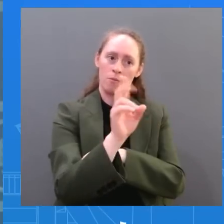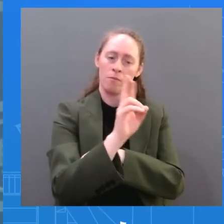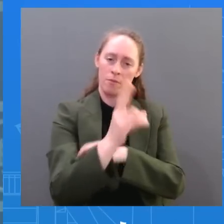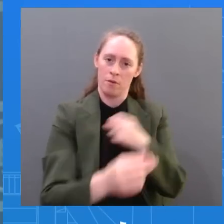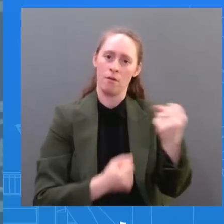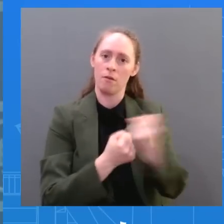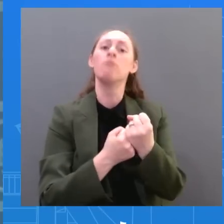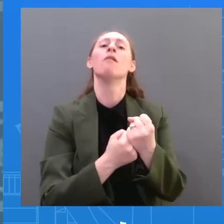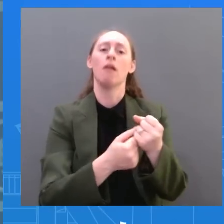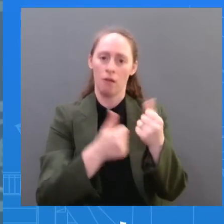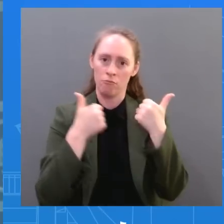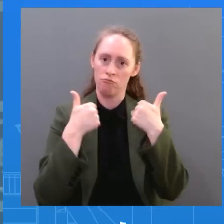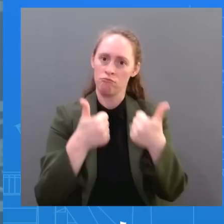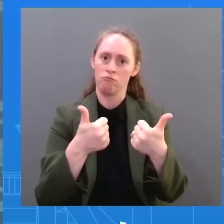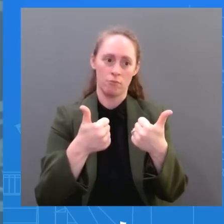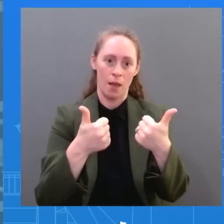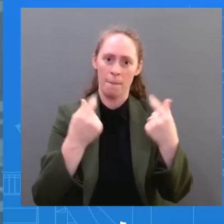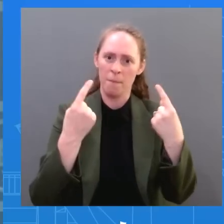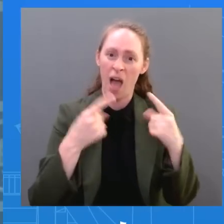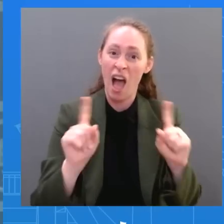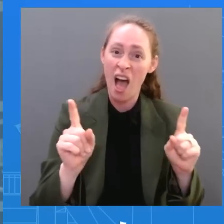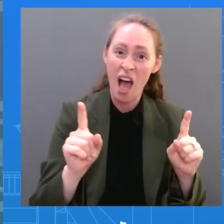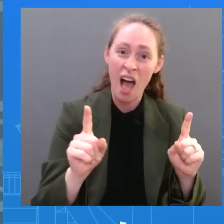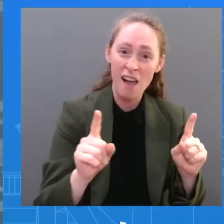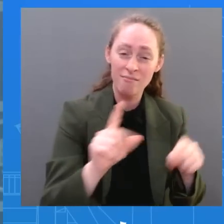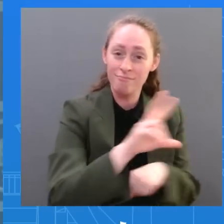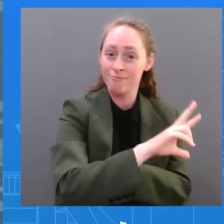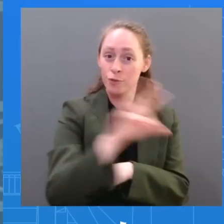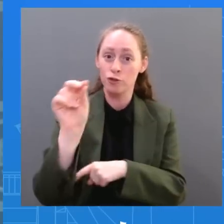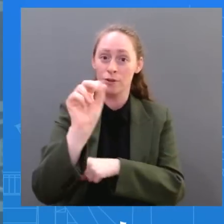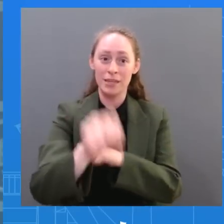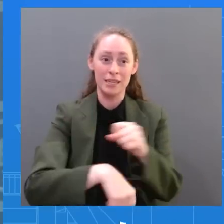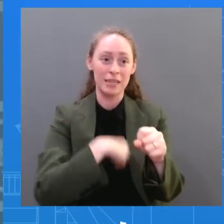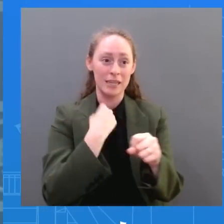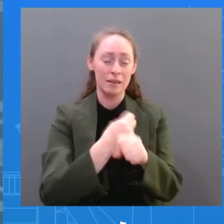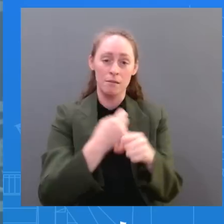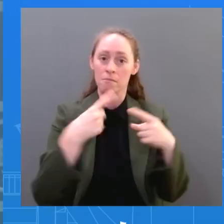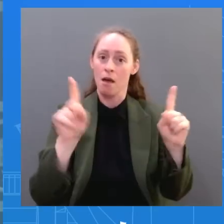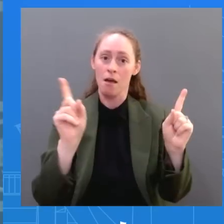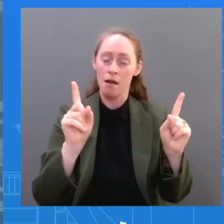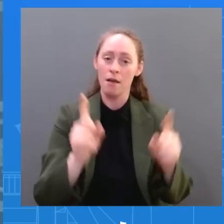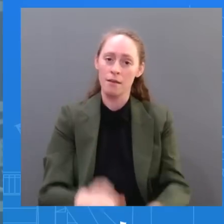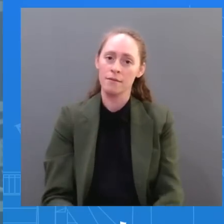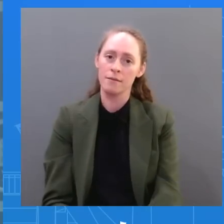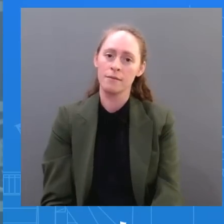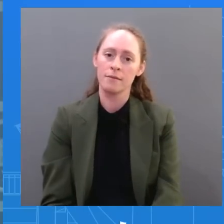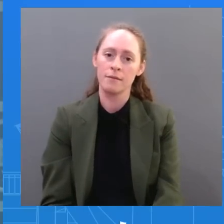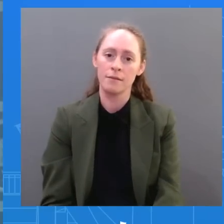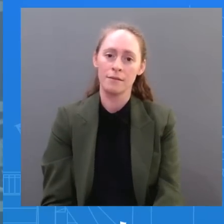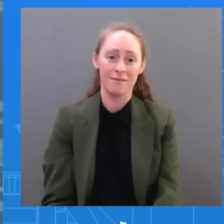in 30 years that we have seen that type of reform or any type of reform. Do we need to do more? Absolutely.